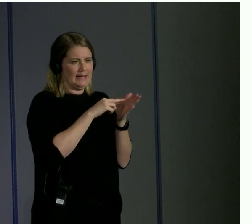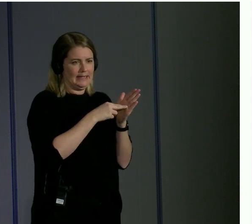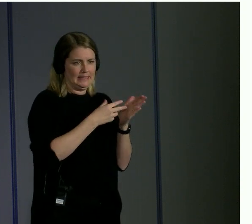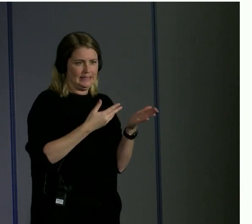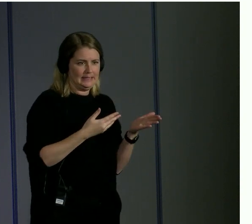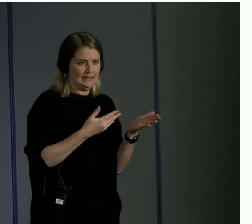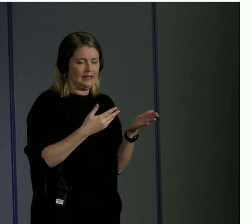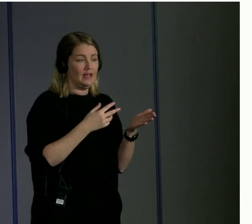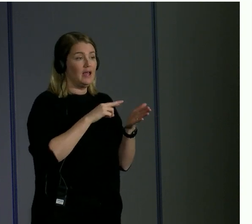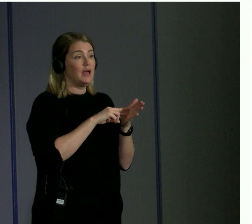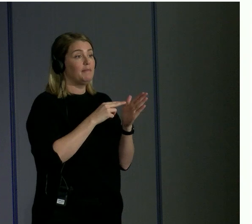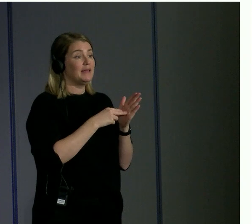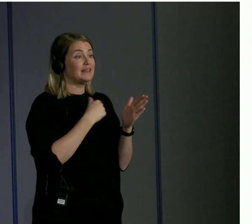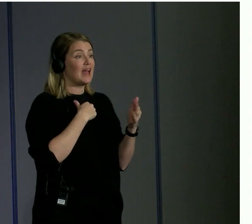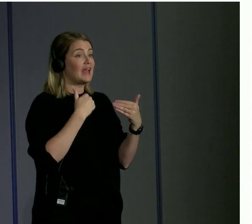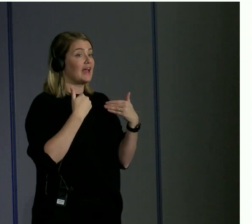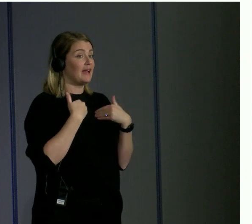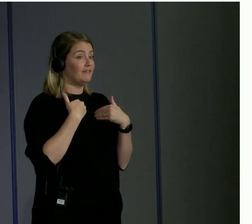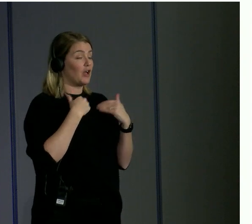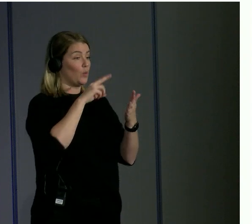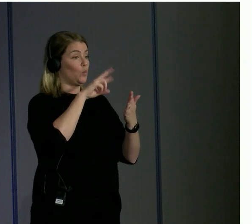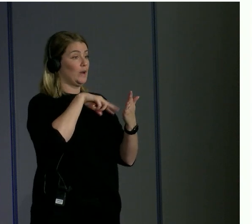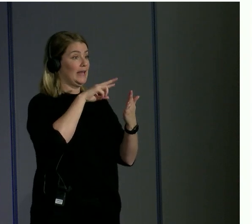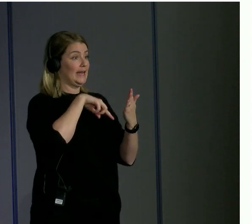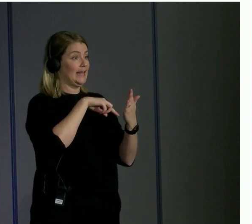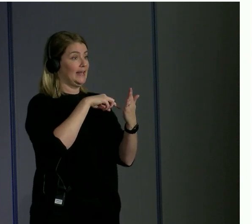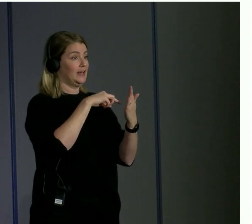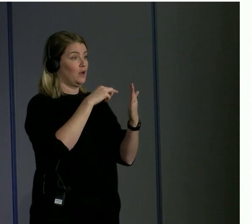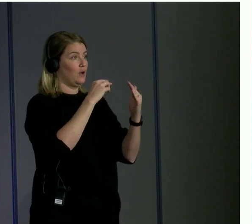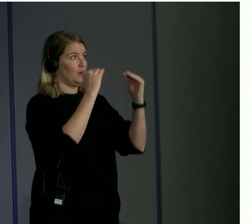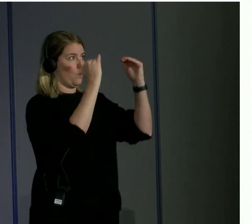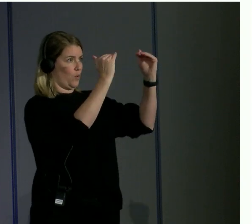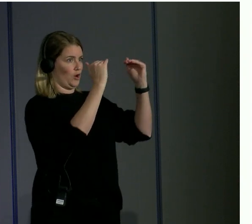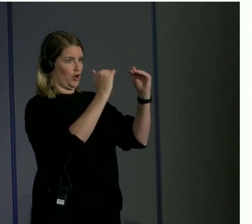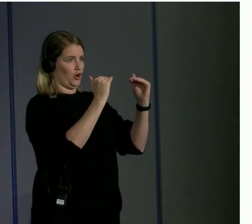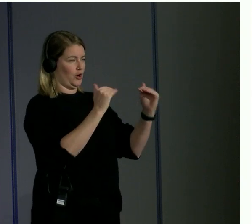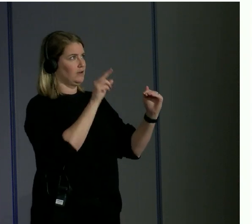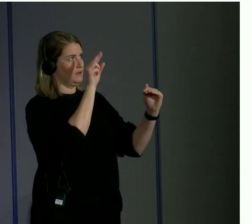It means I have a reading order. That as you go through the items in the document,